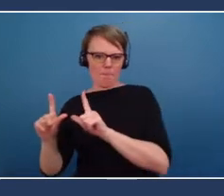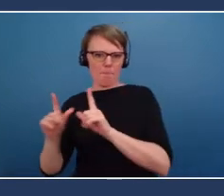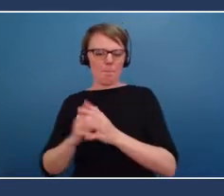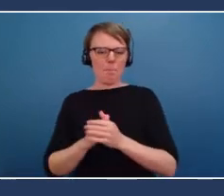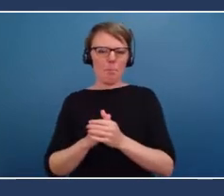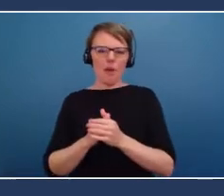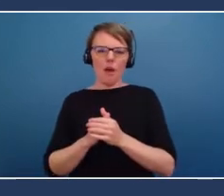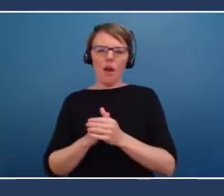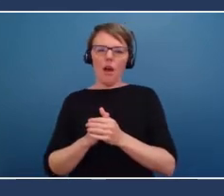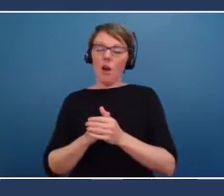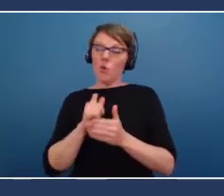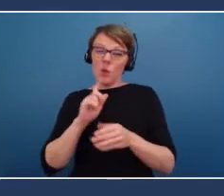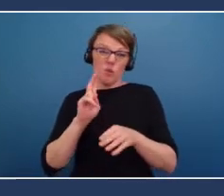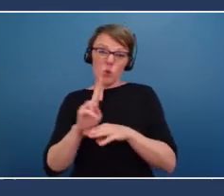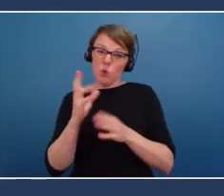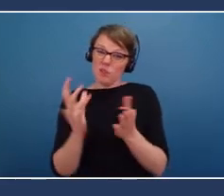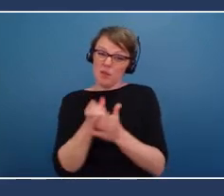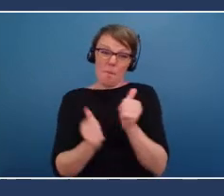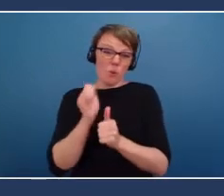Split your attention between those two apps that are open.